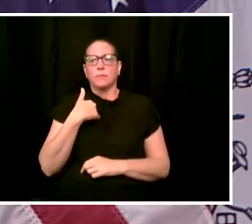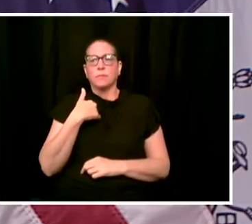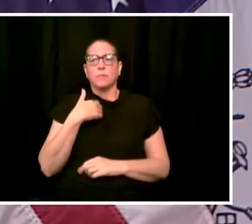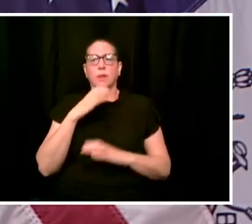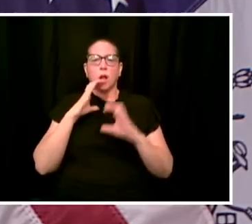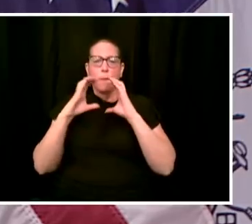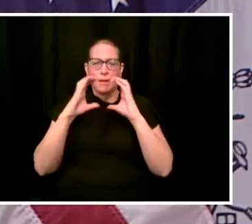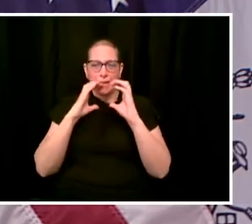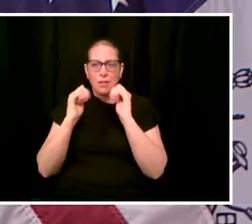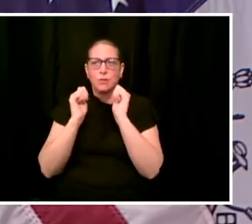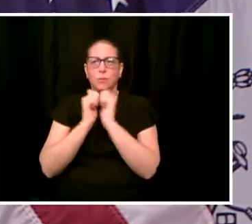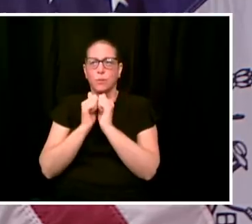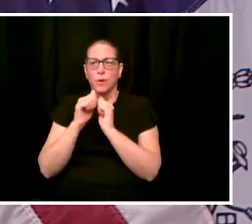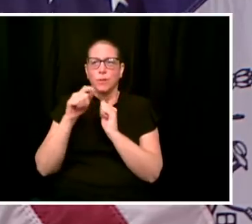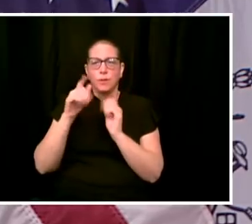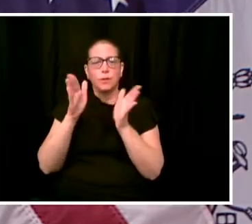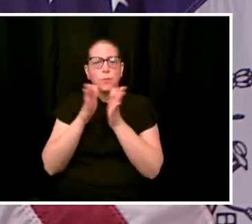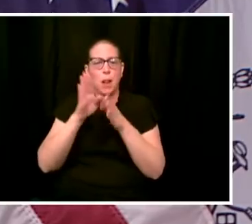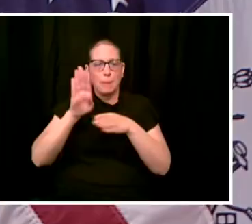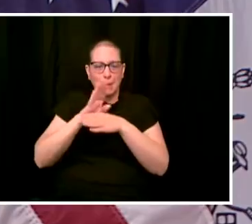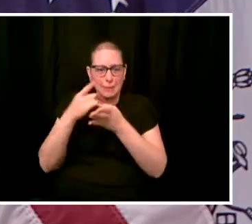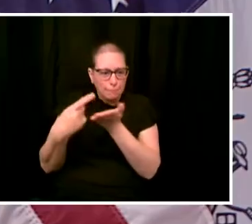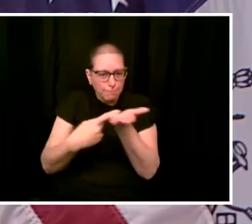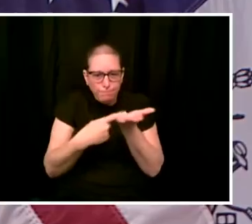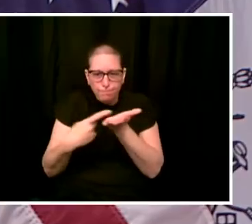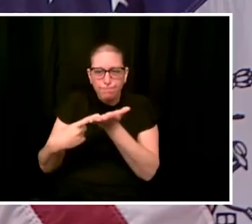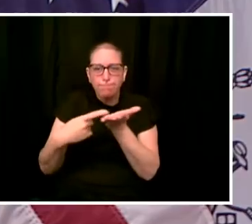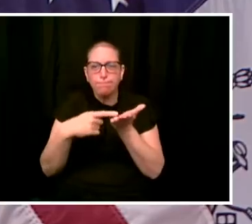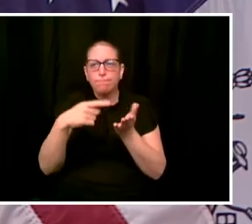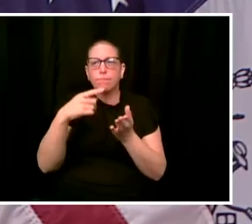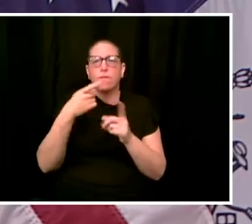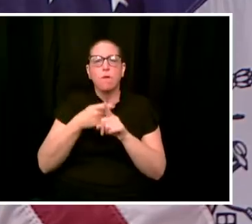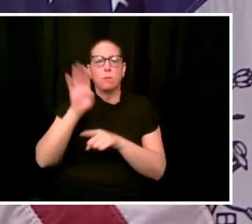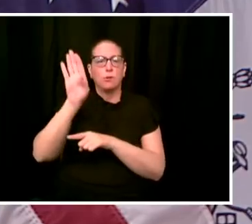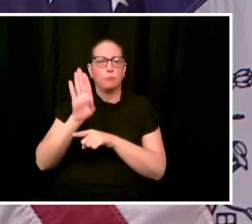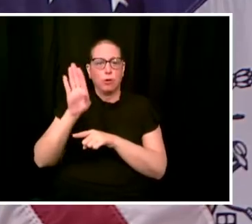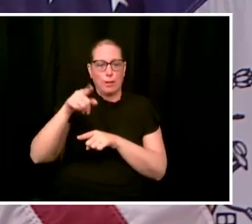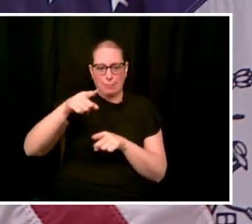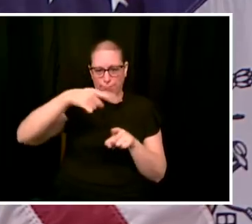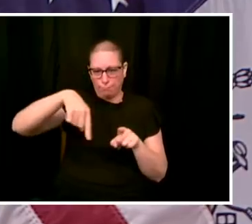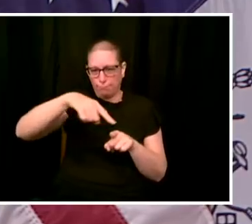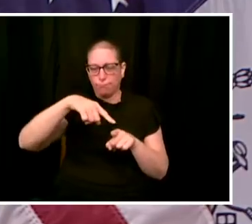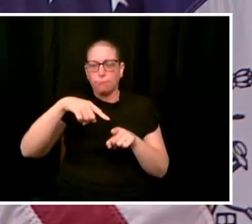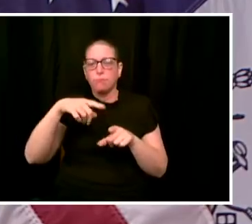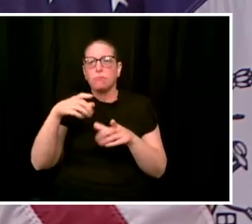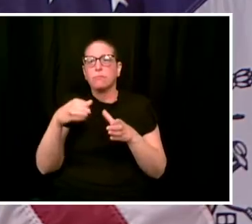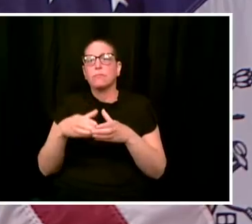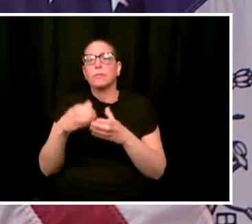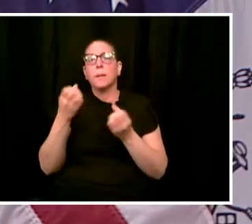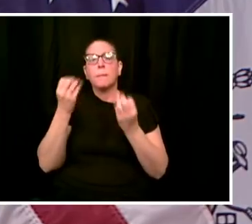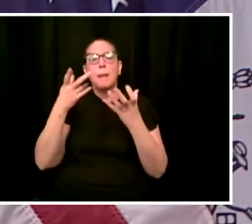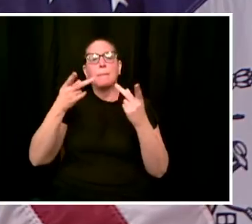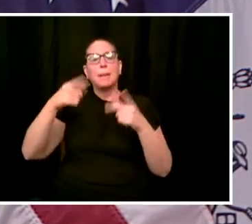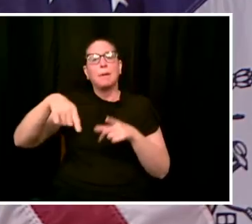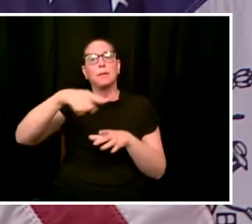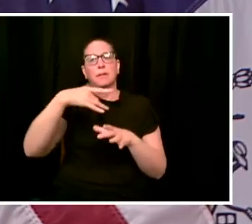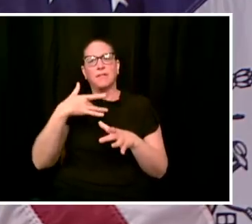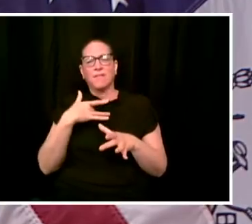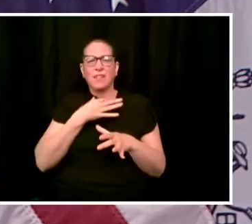TALKING TO SMALL BUSINESS OWNERS